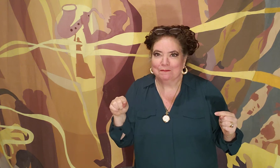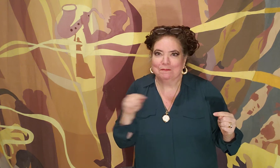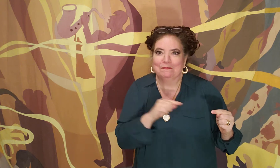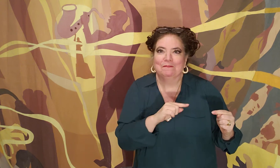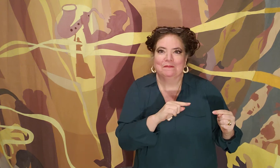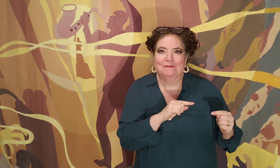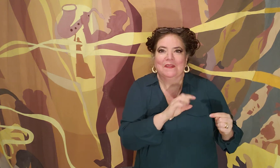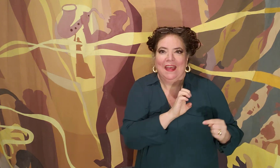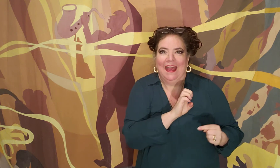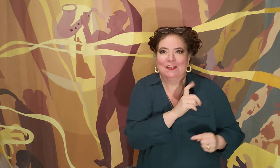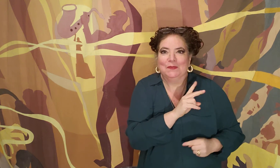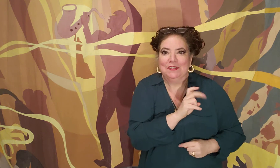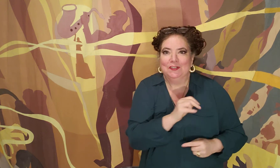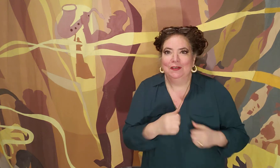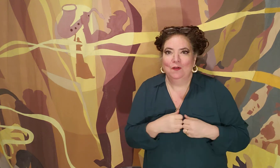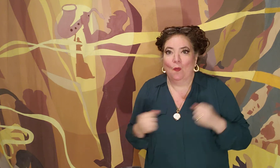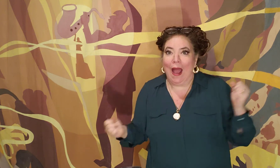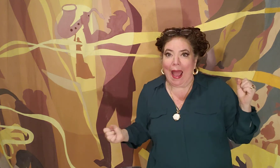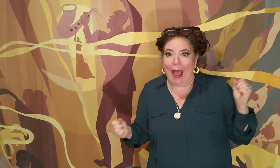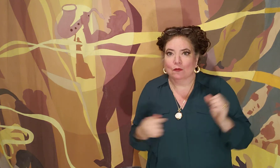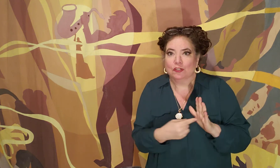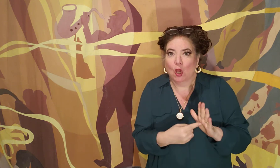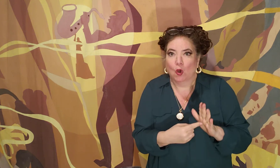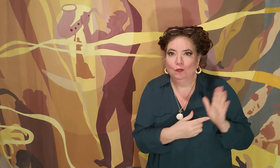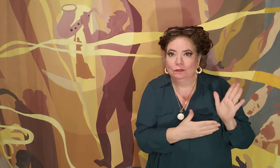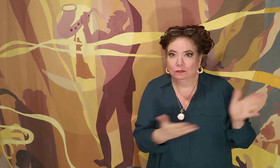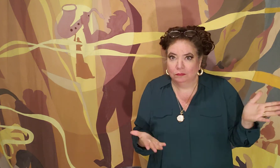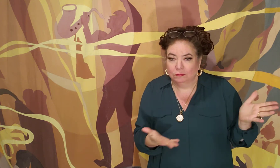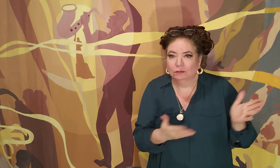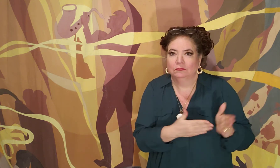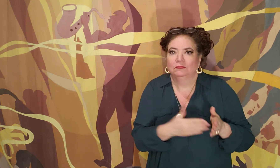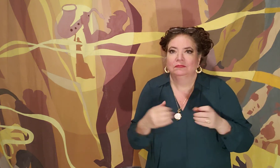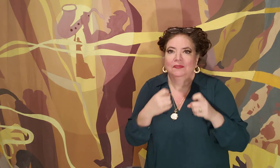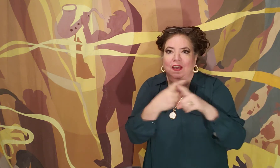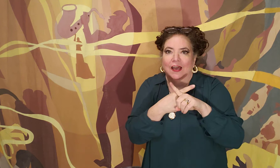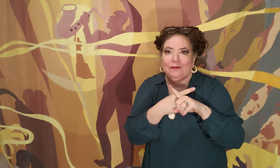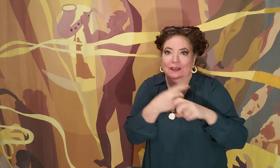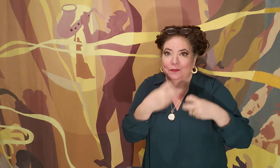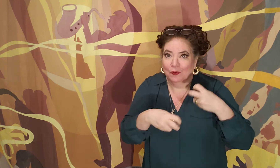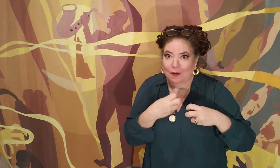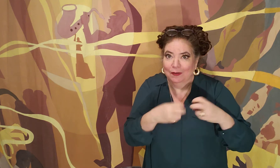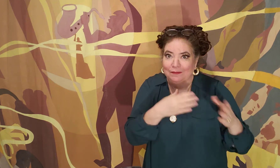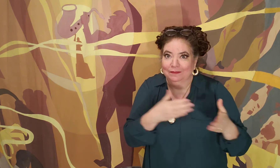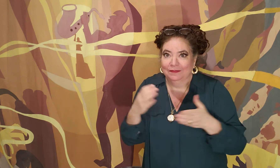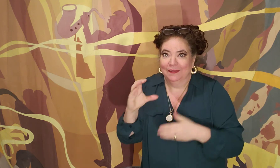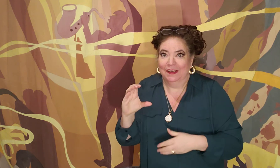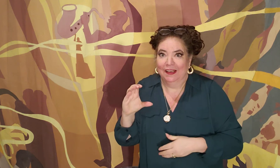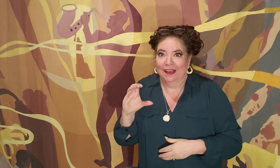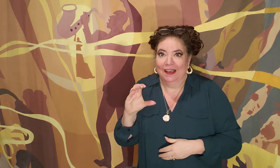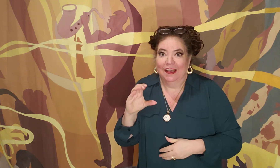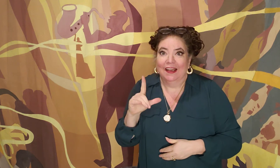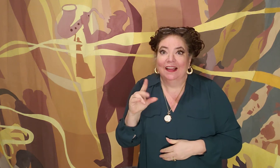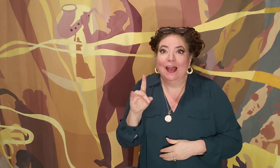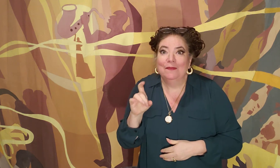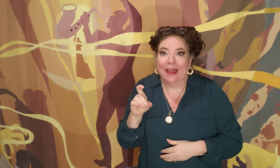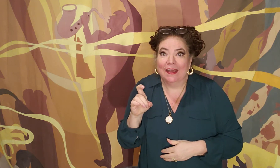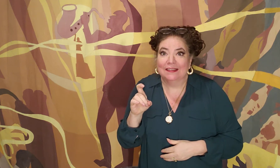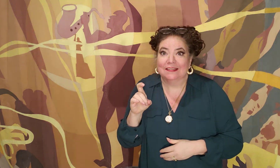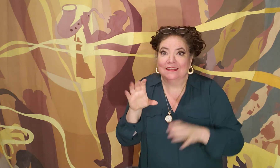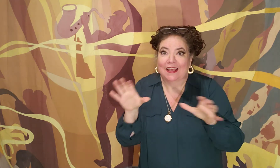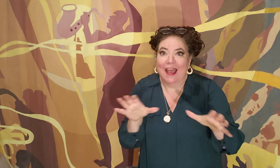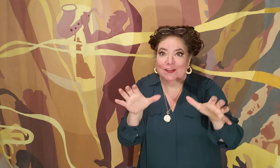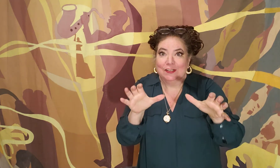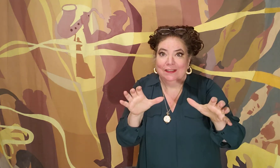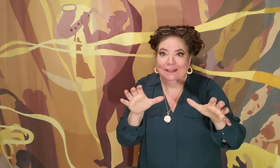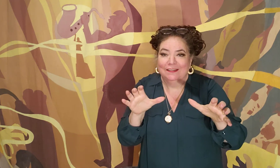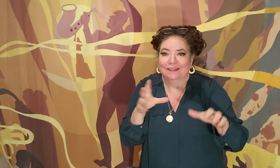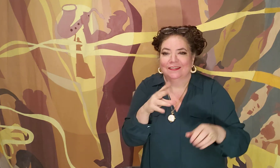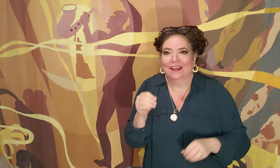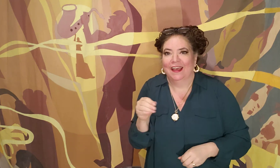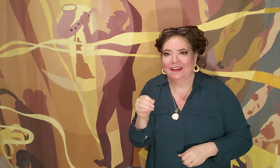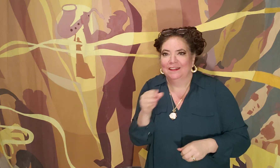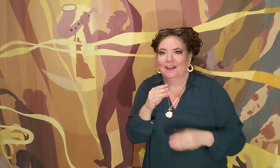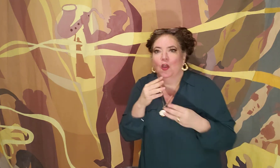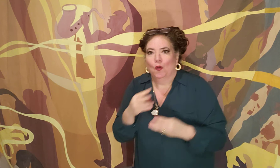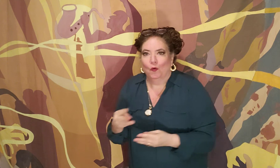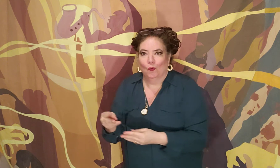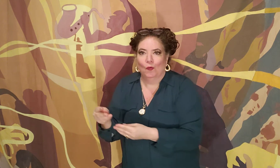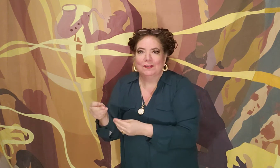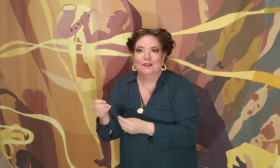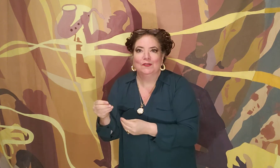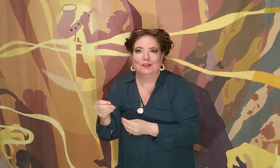1) exposition - wow! show! 2) conflict= problem 3)climax= action and 4) resolution=